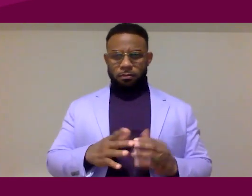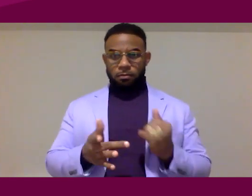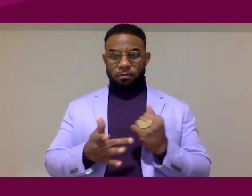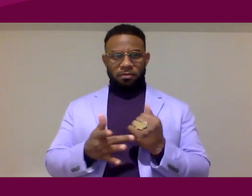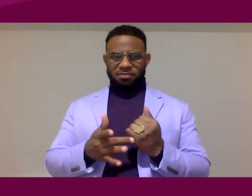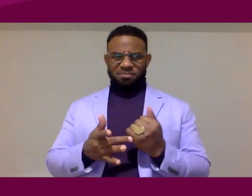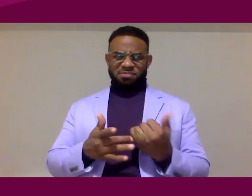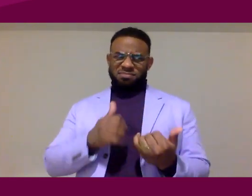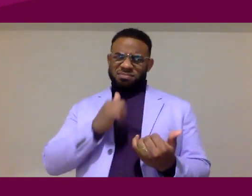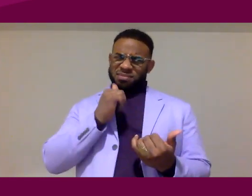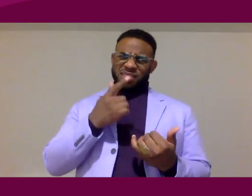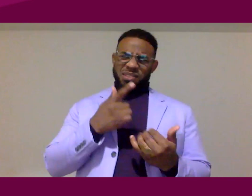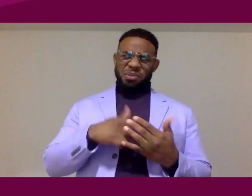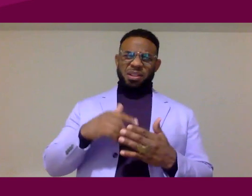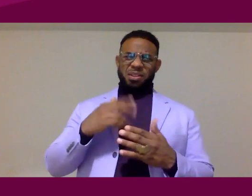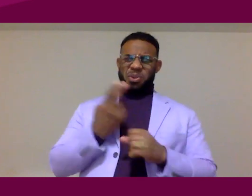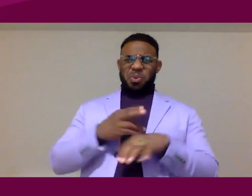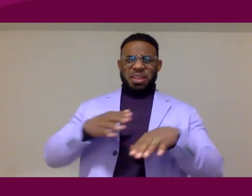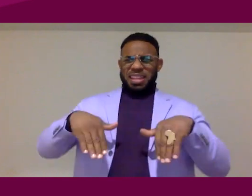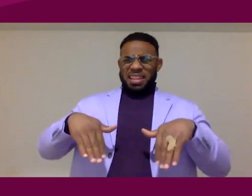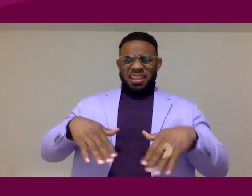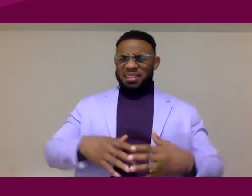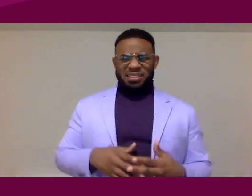Technology was not widely used yet.